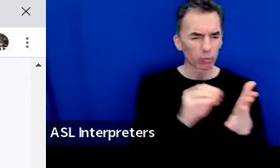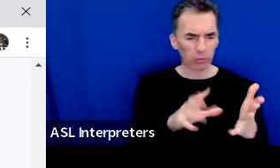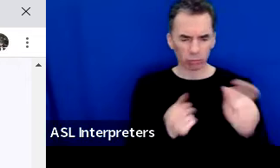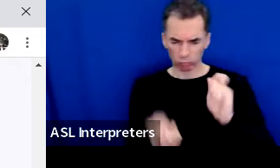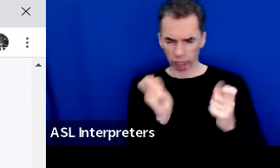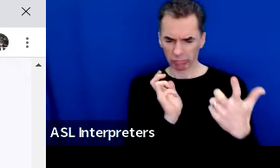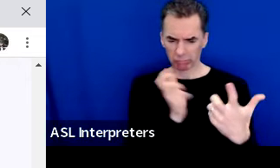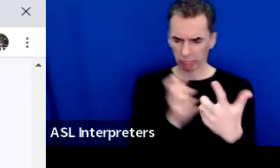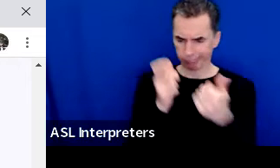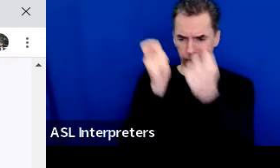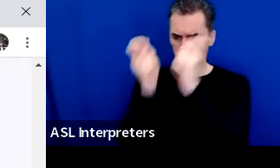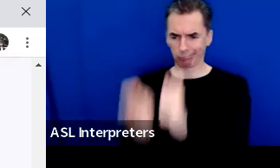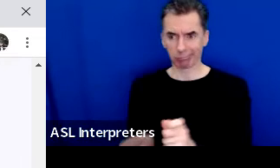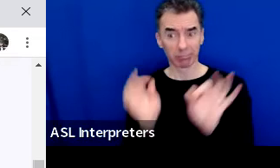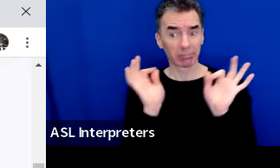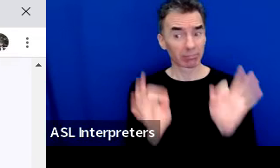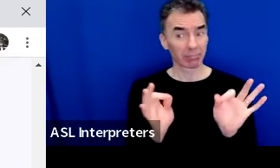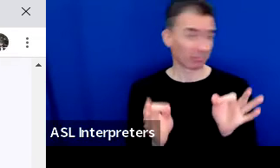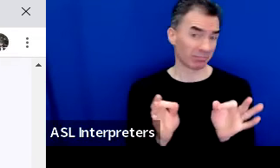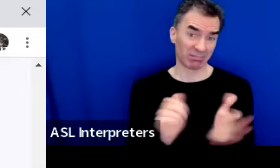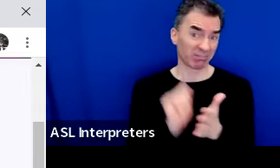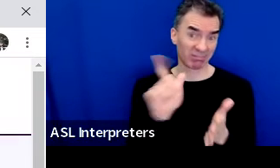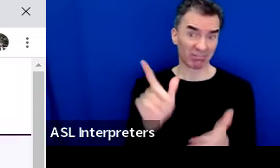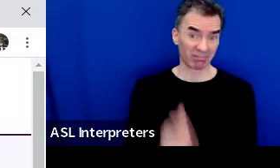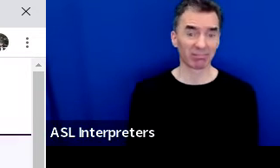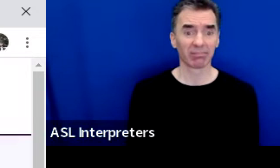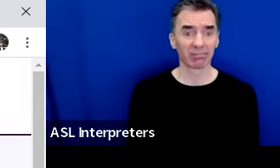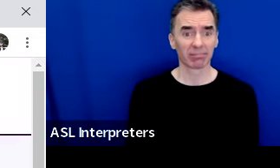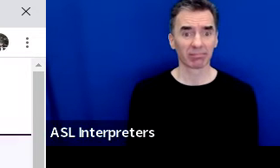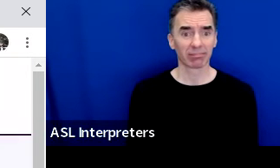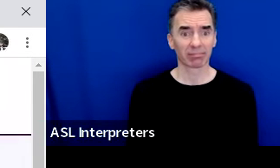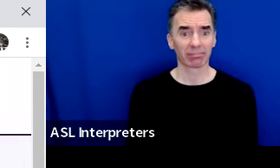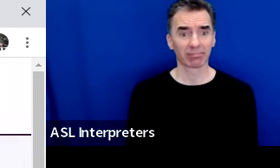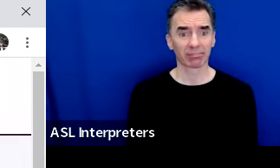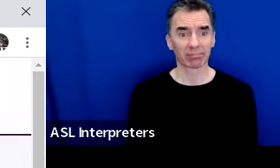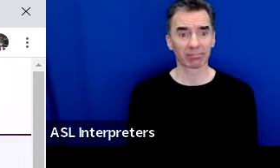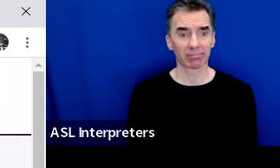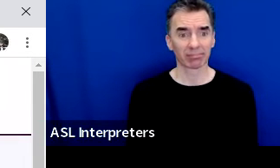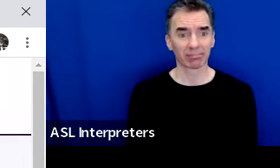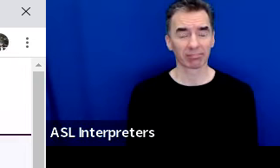And that's all there is to it, basically. OK. Let me go back.